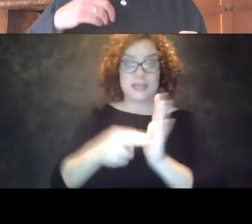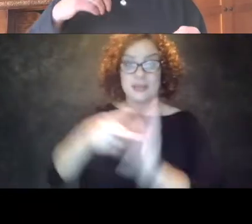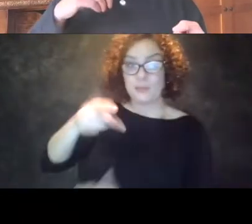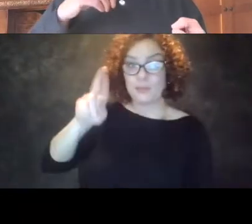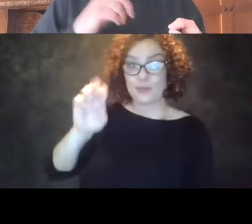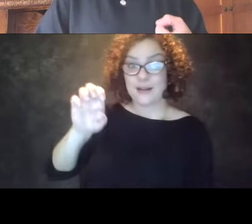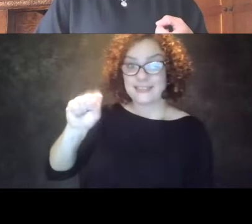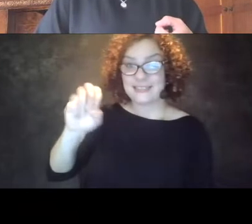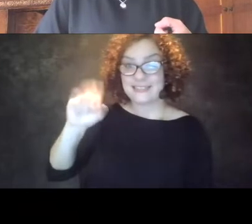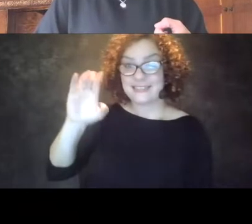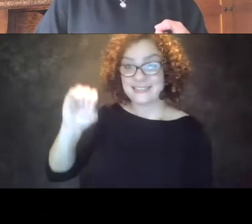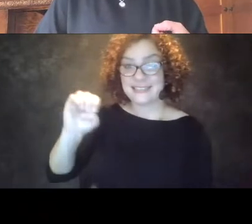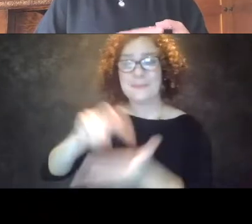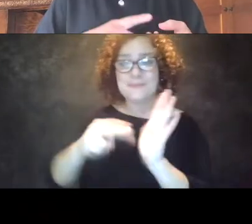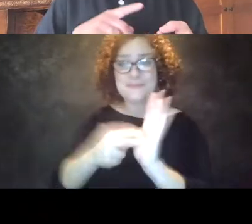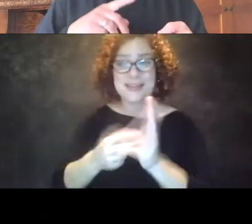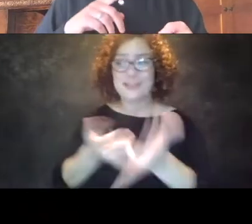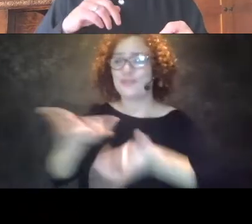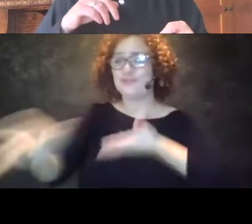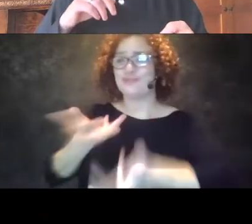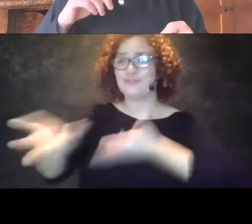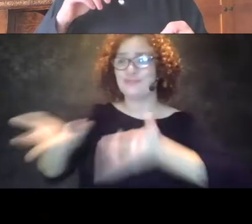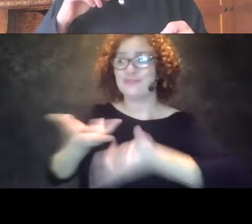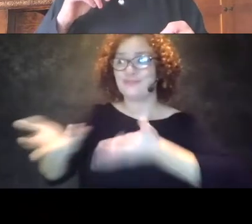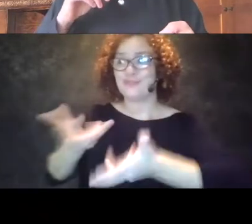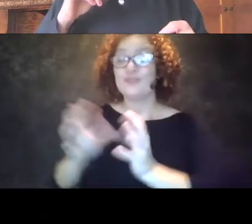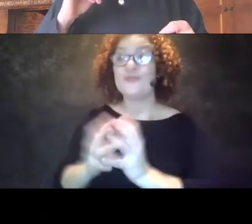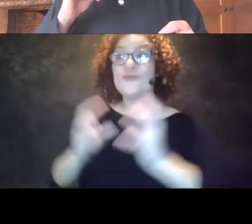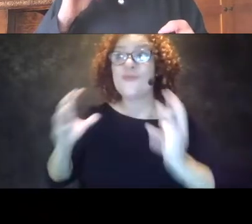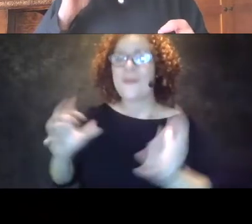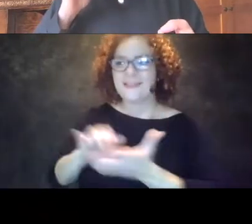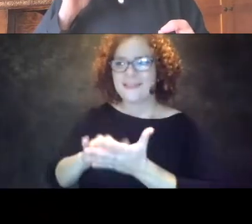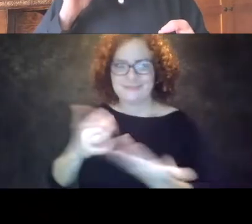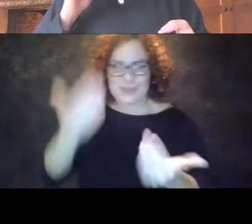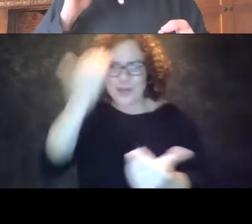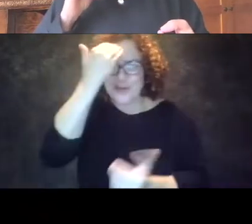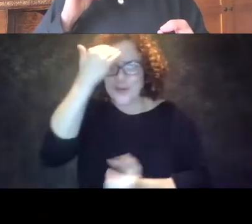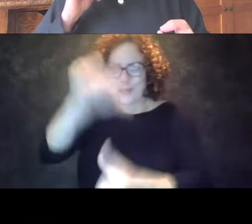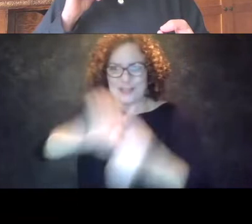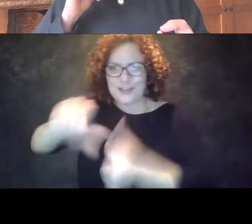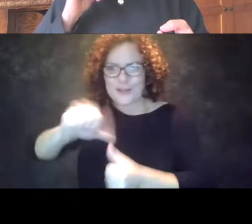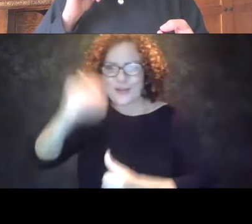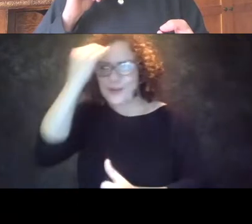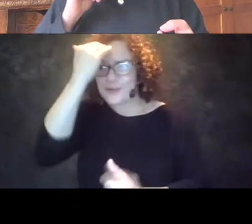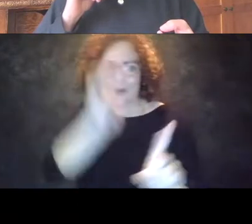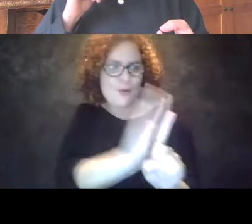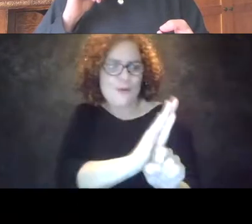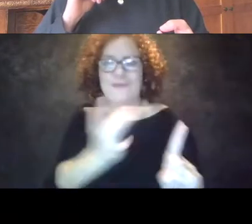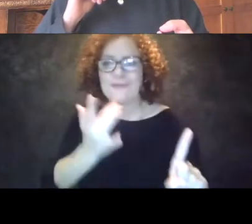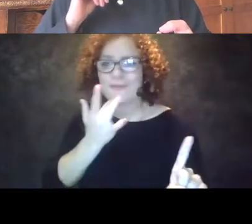you know what their favorite sports team is they know you know, if they they know what,